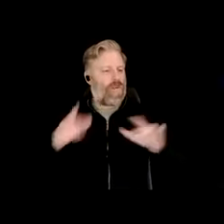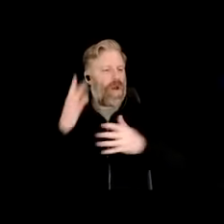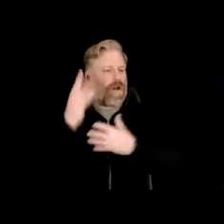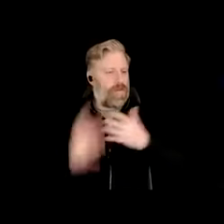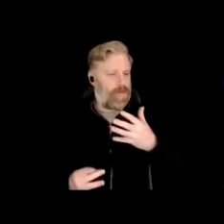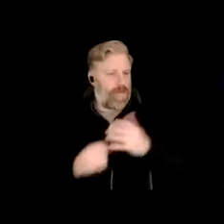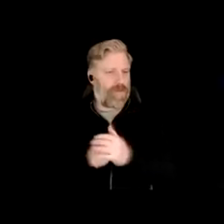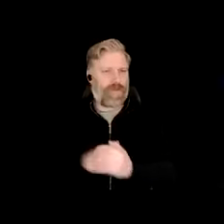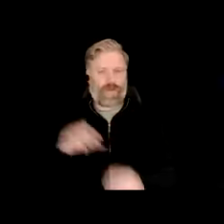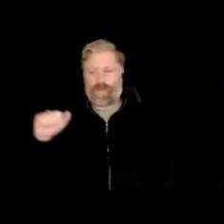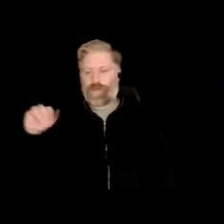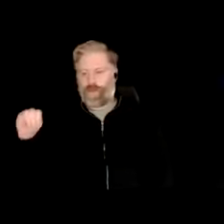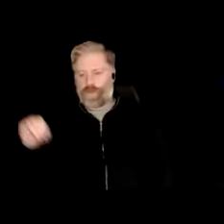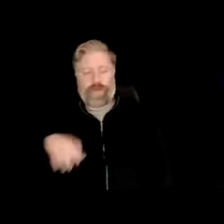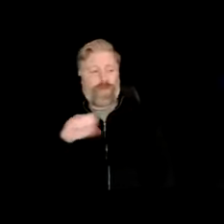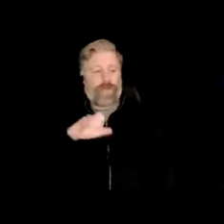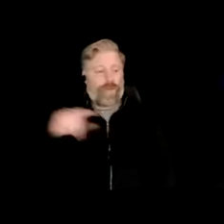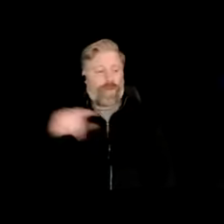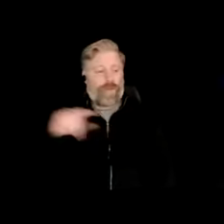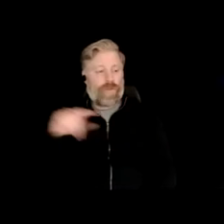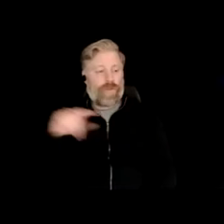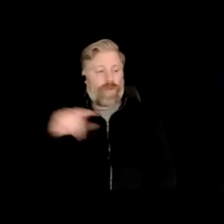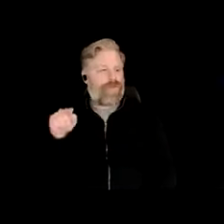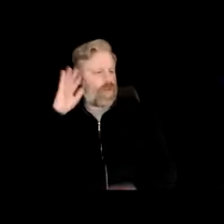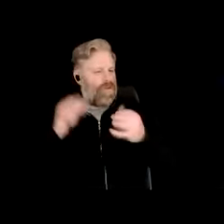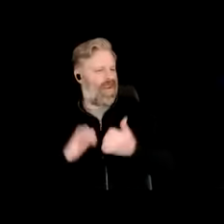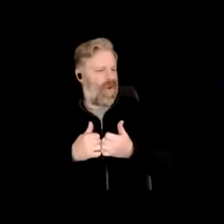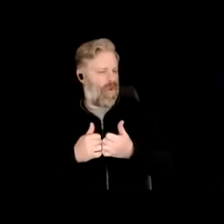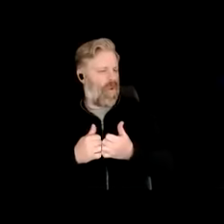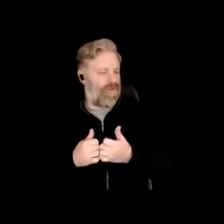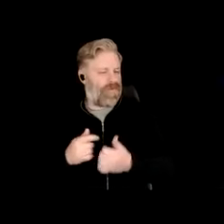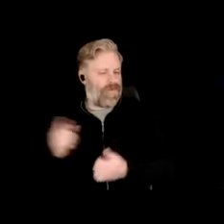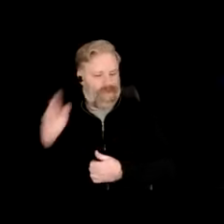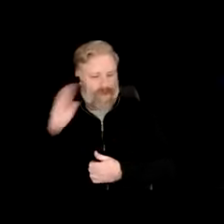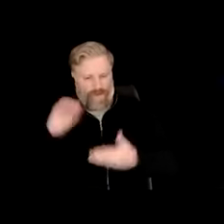they will be providing step-by-step instructions on how to do that in the chat.